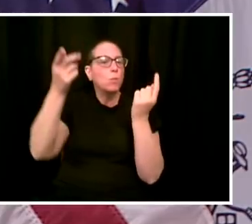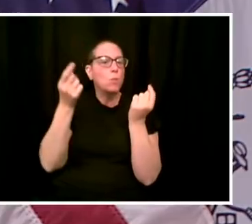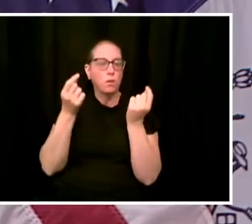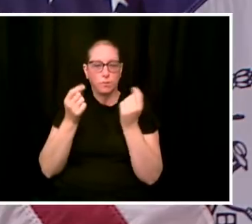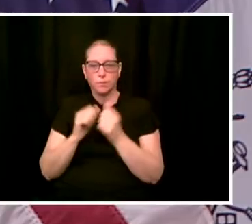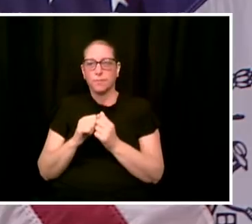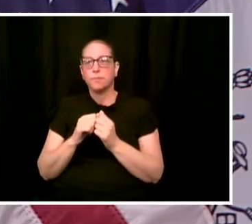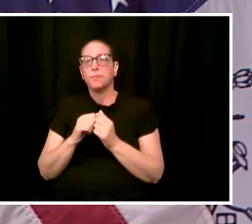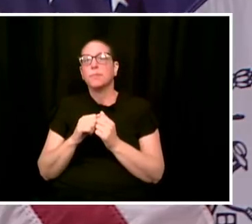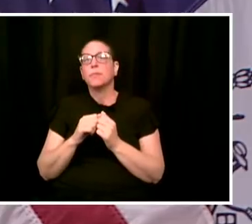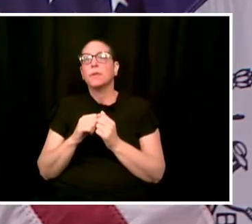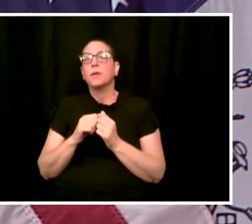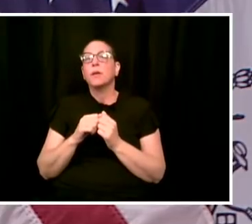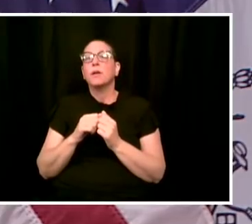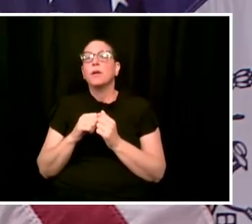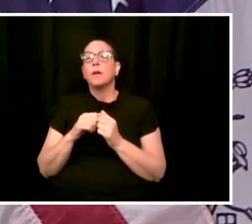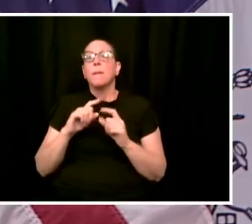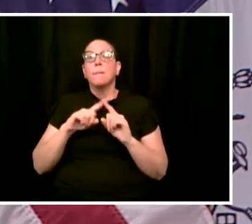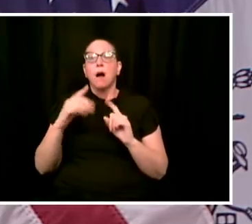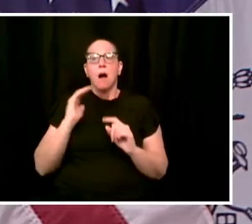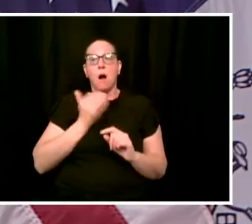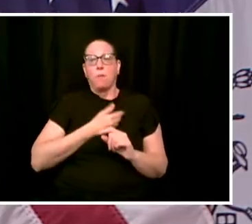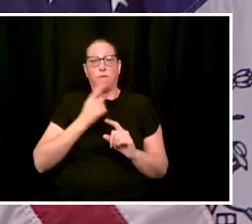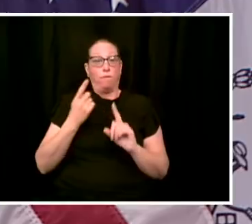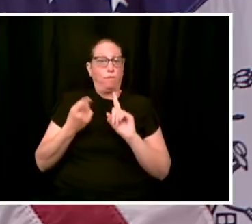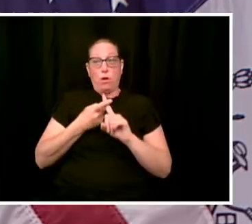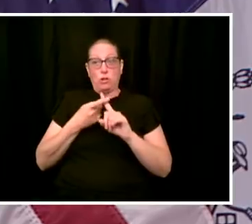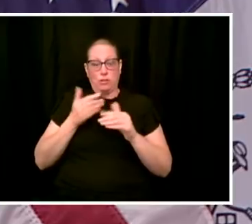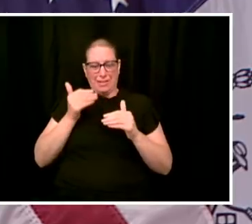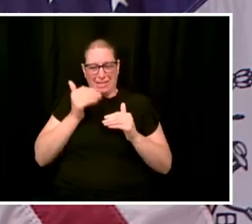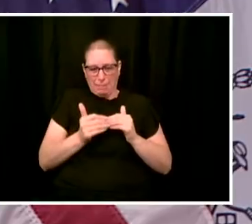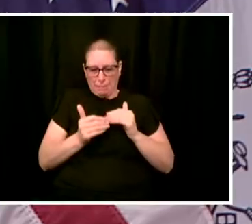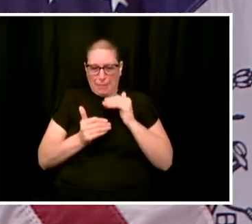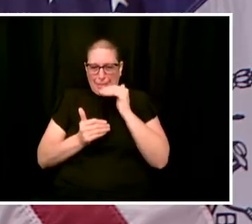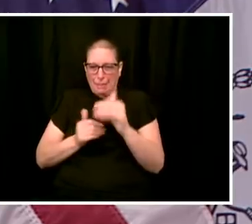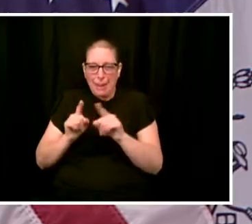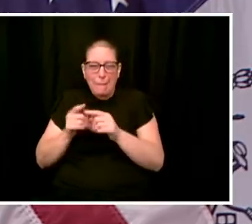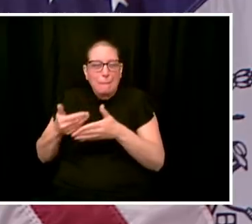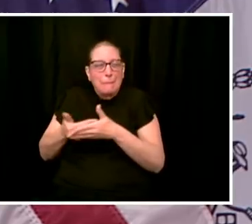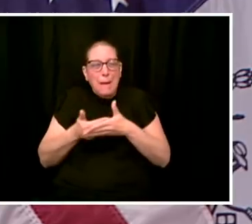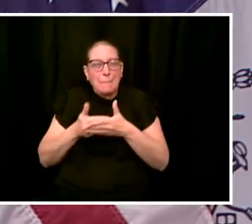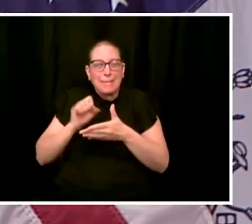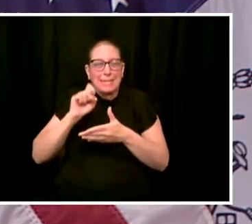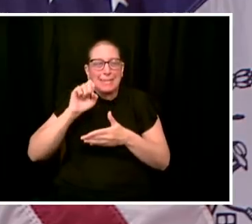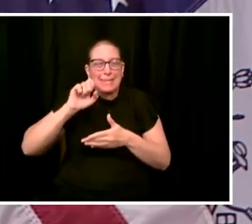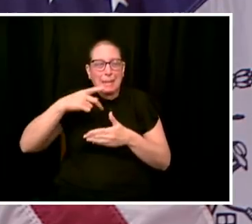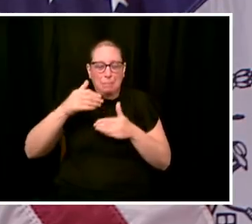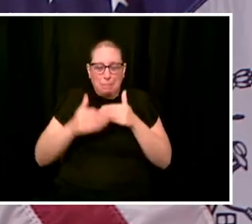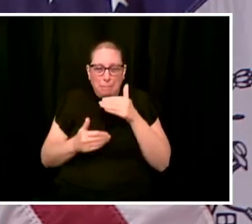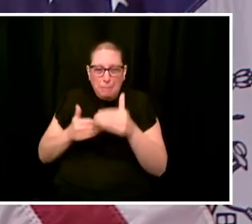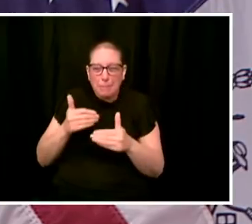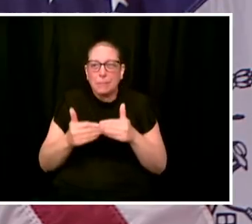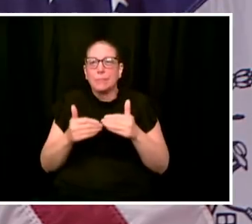START THINKING AUTBO T FHEACT THAT THE FIRST STEPS TOWARD REDUCES RESTRICTIONS AND